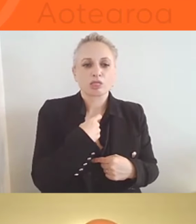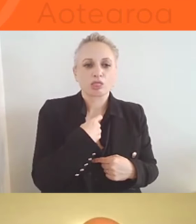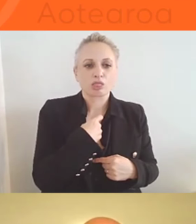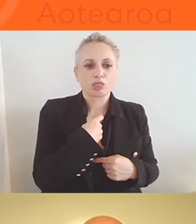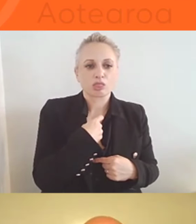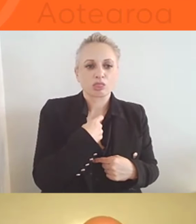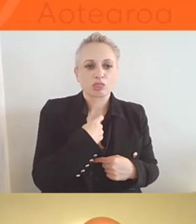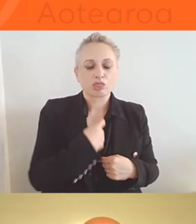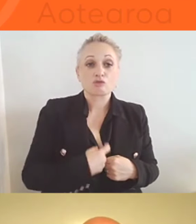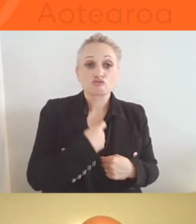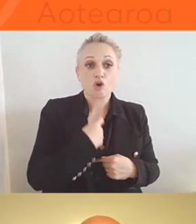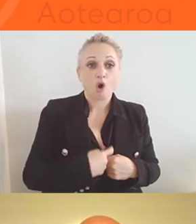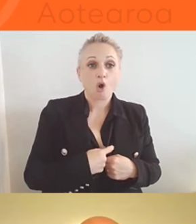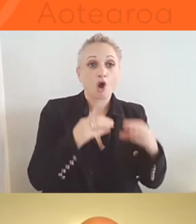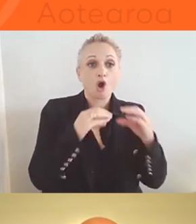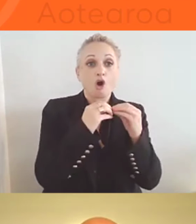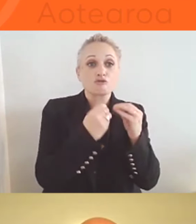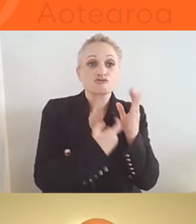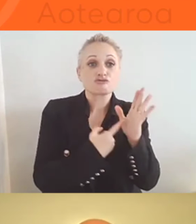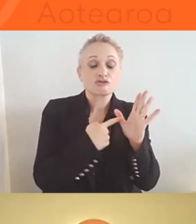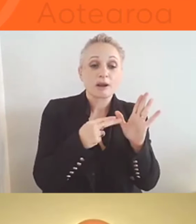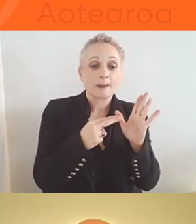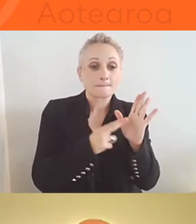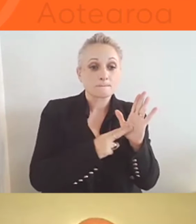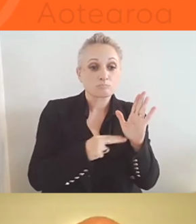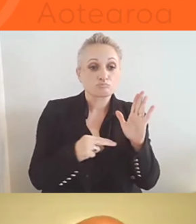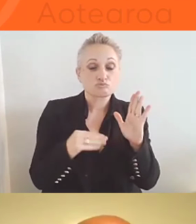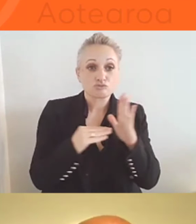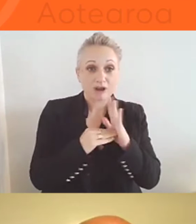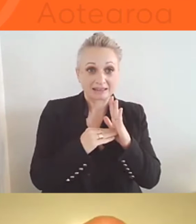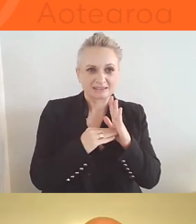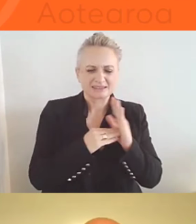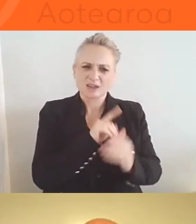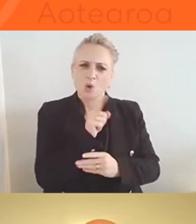for people who don't understand, BRANZ stands for the Building Research